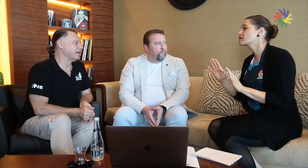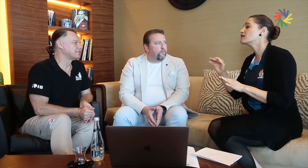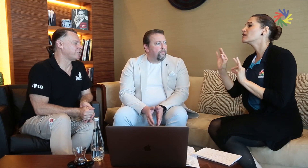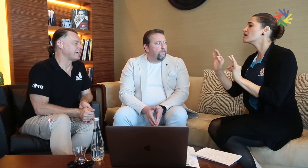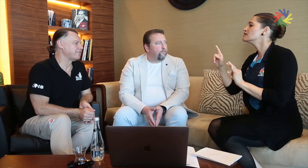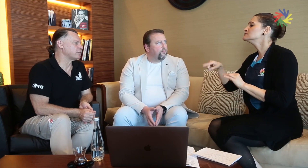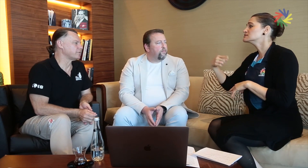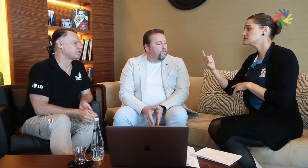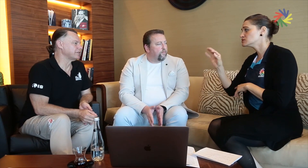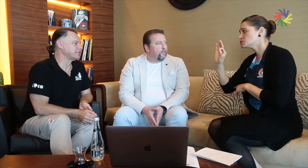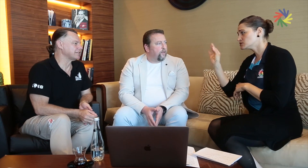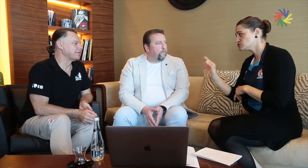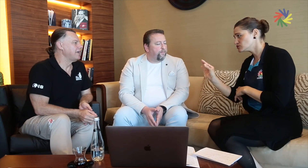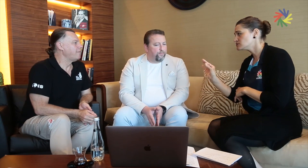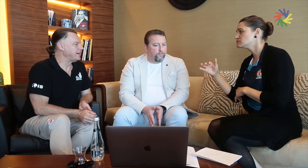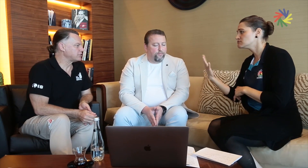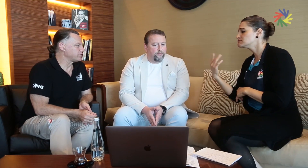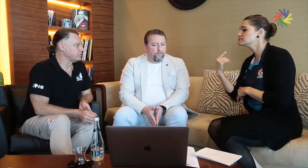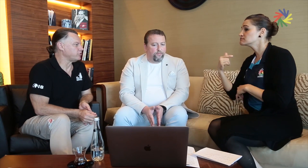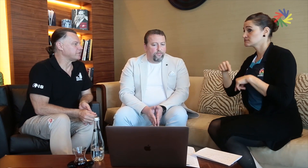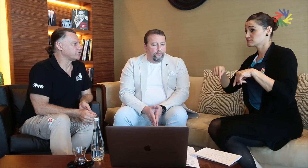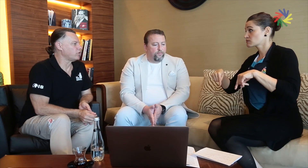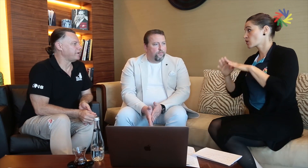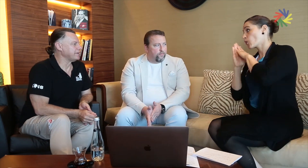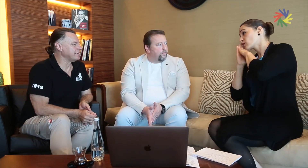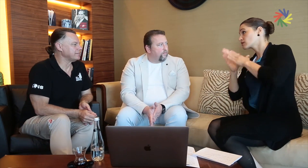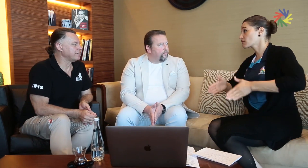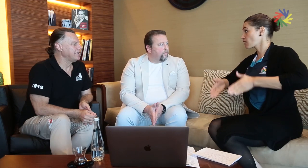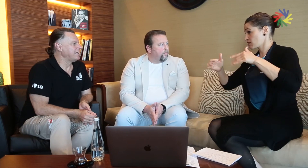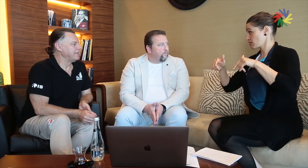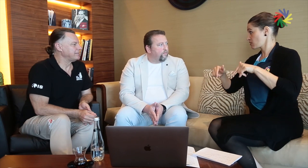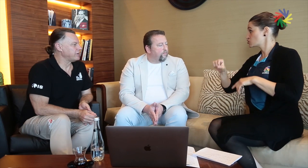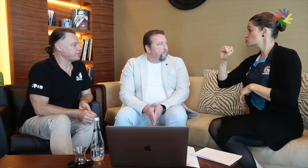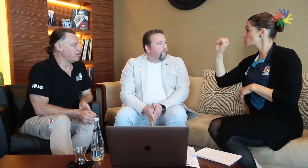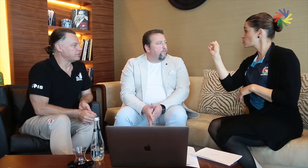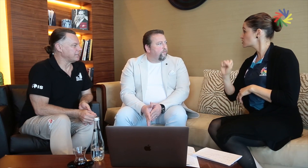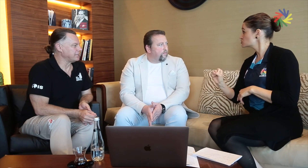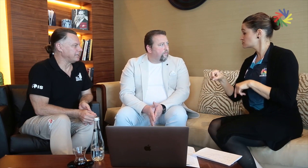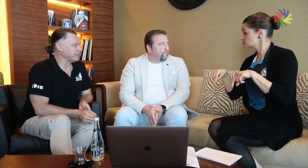It is indeed a huge responsibility. Next question- Here at Sheraton hotel, we see a